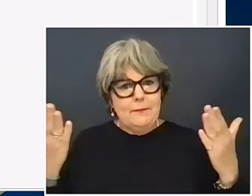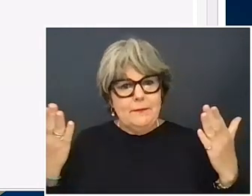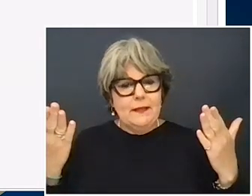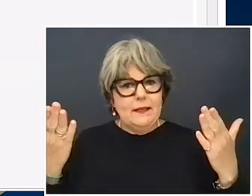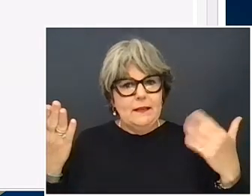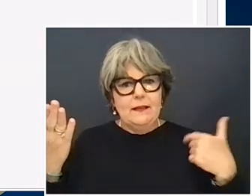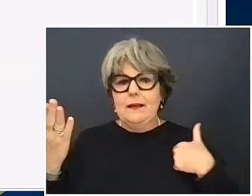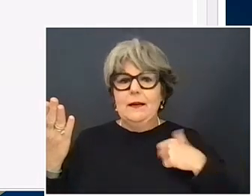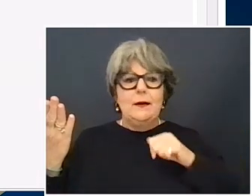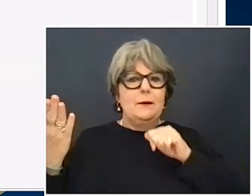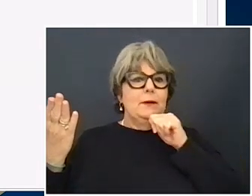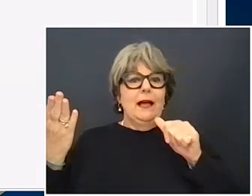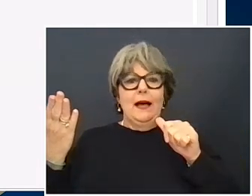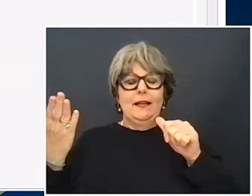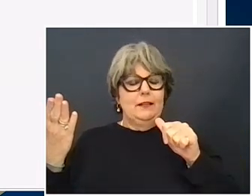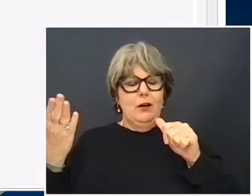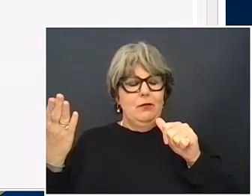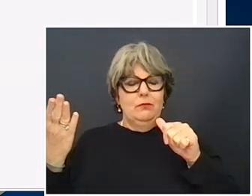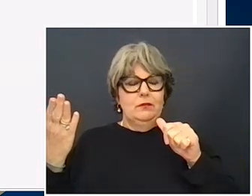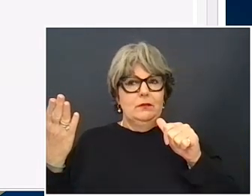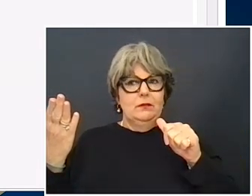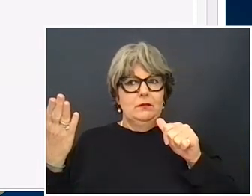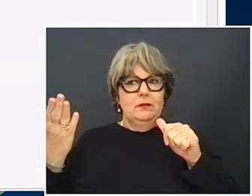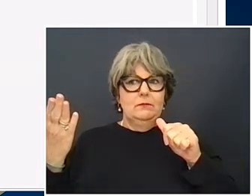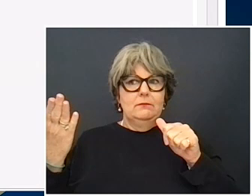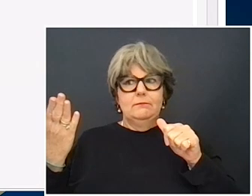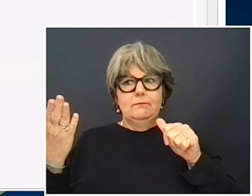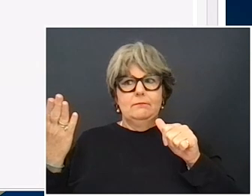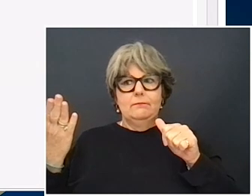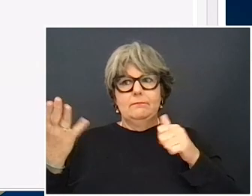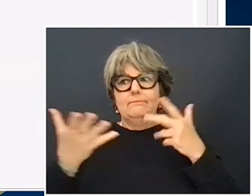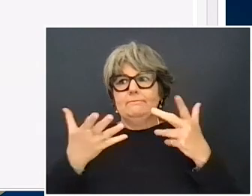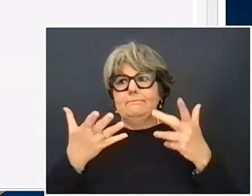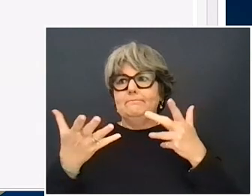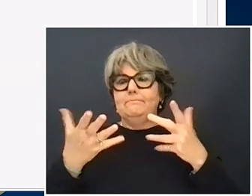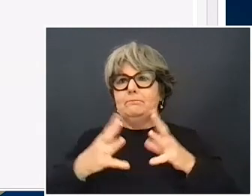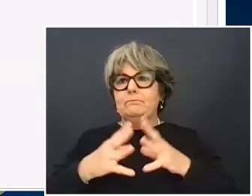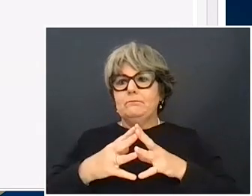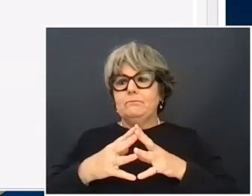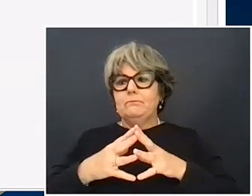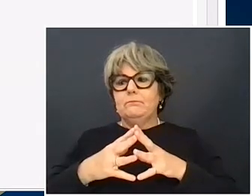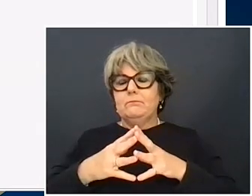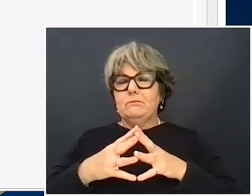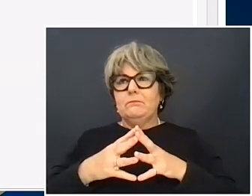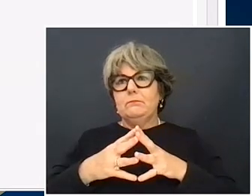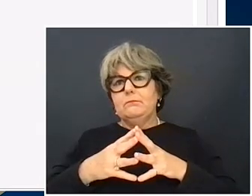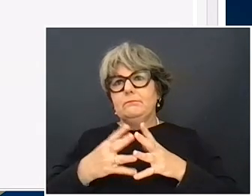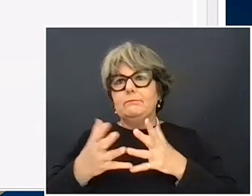the same way or with the same structures as